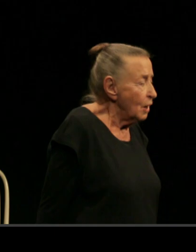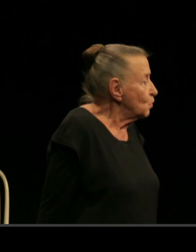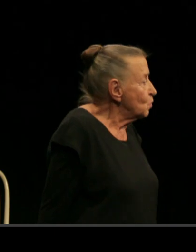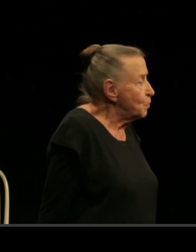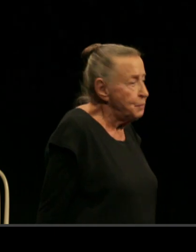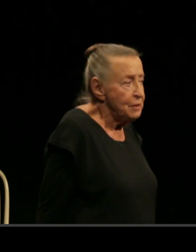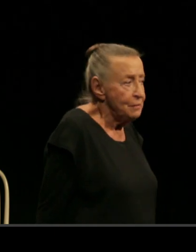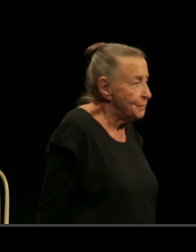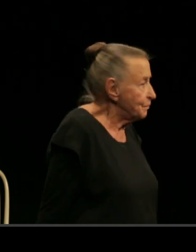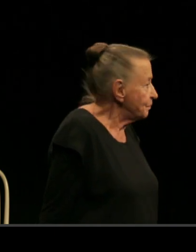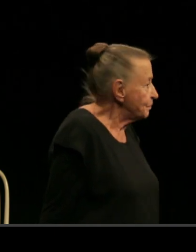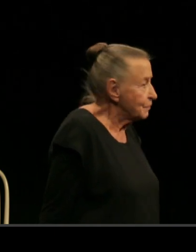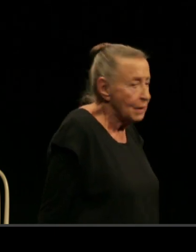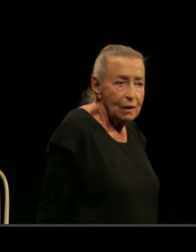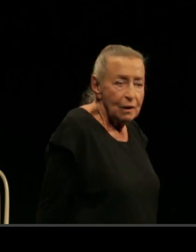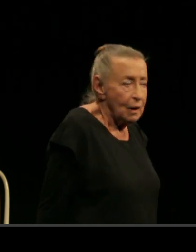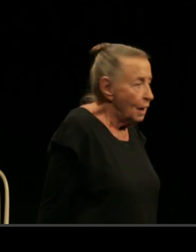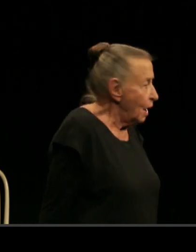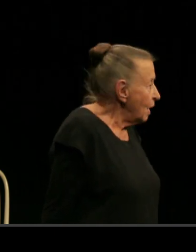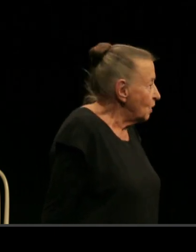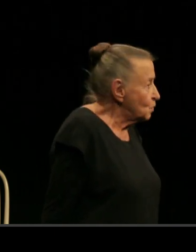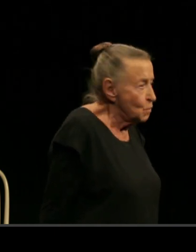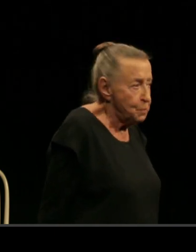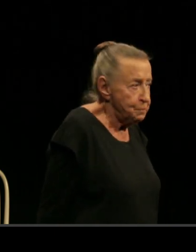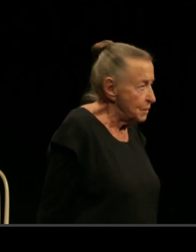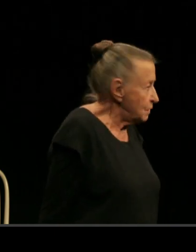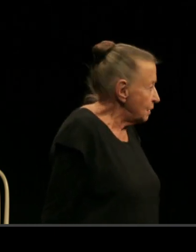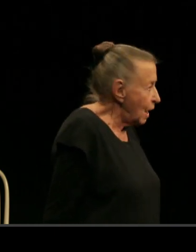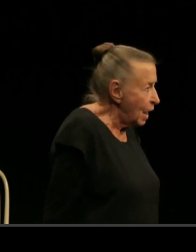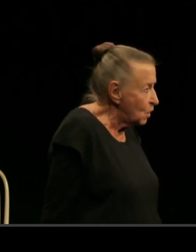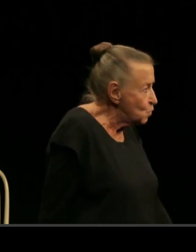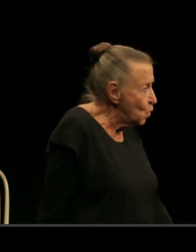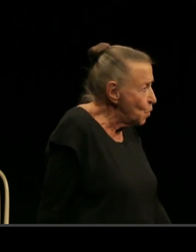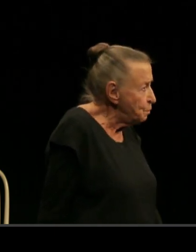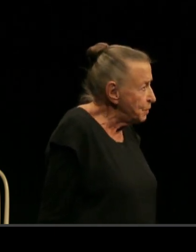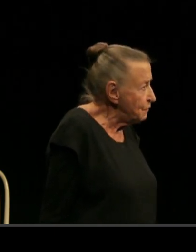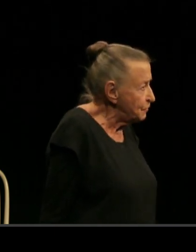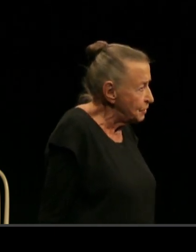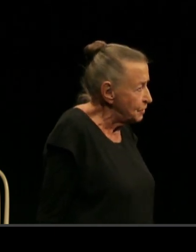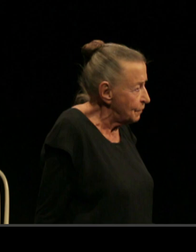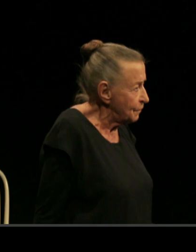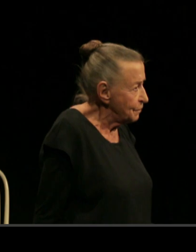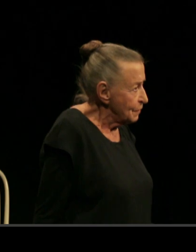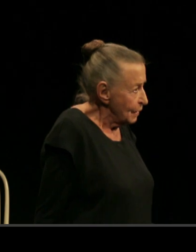"Ah! You fools! You fools!